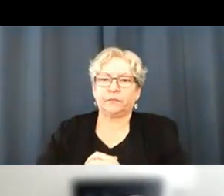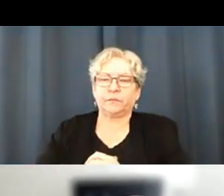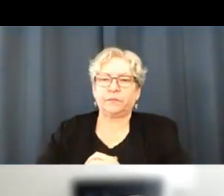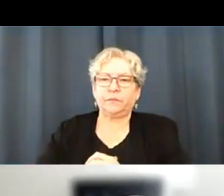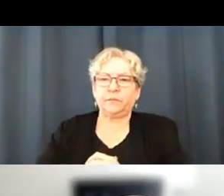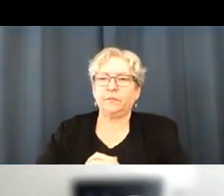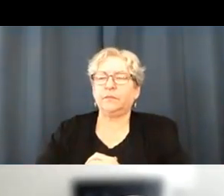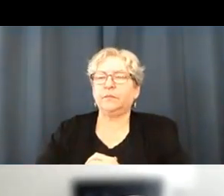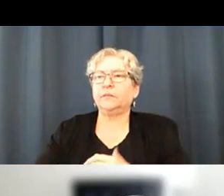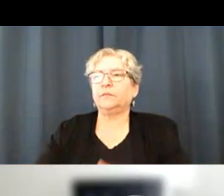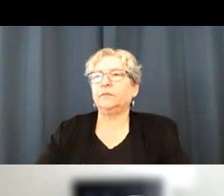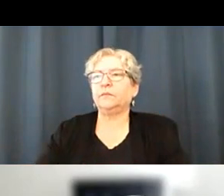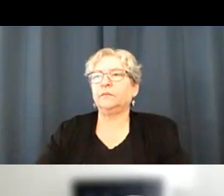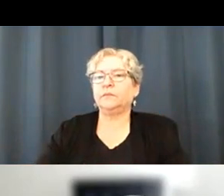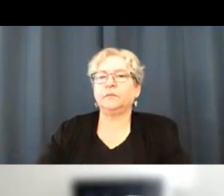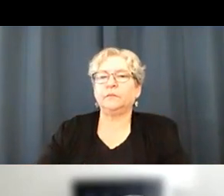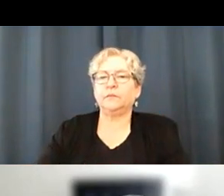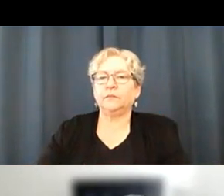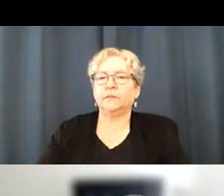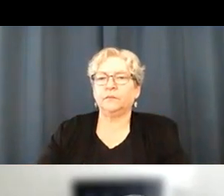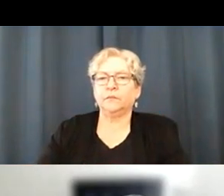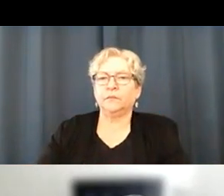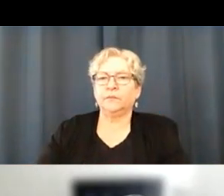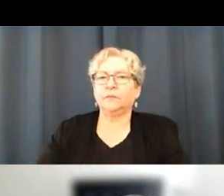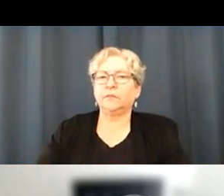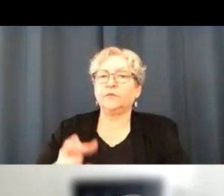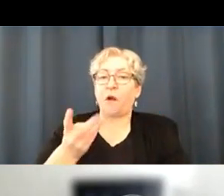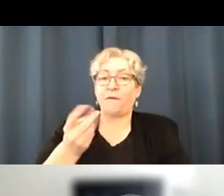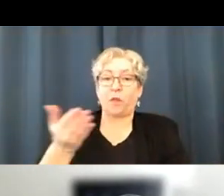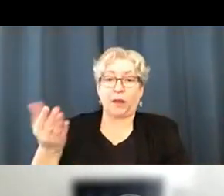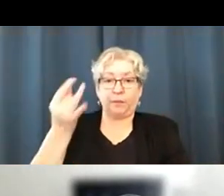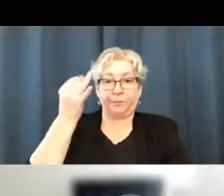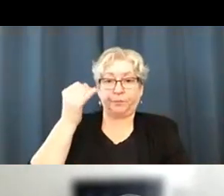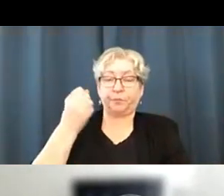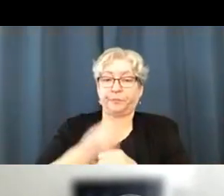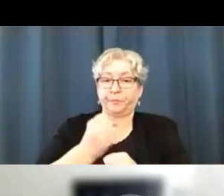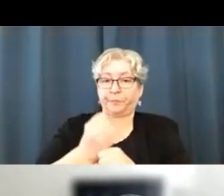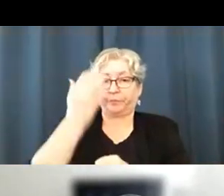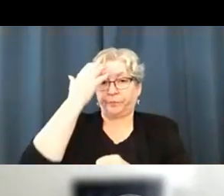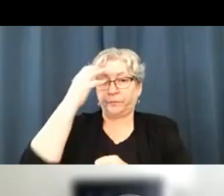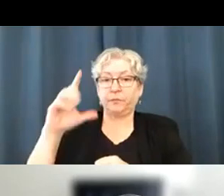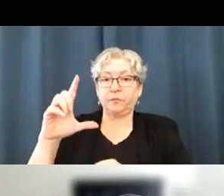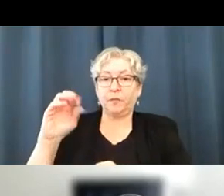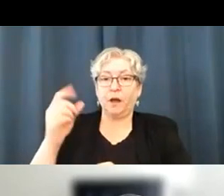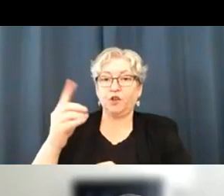Yep. So, there should be... The three things to consider. They should be logical because they provide meaningful structure